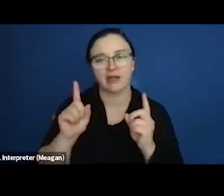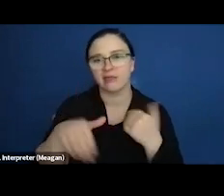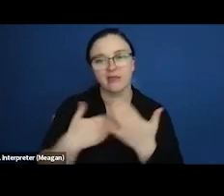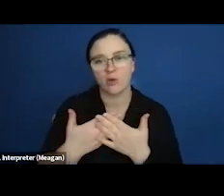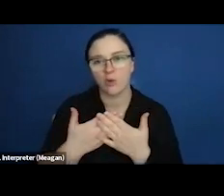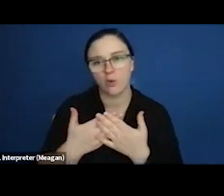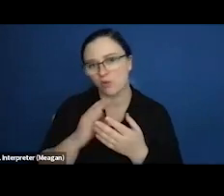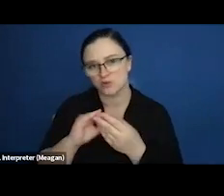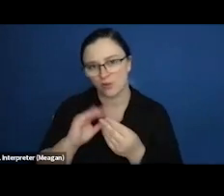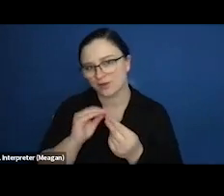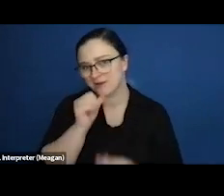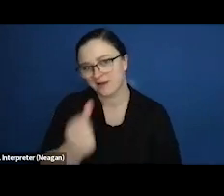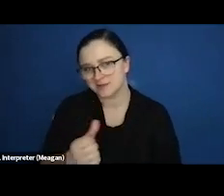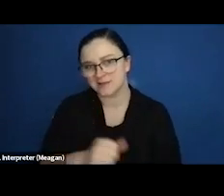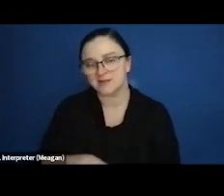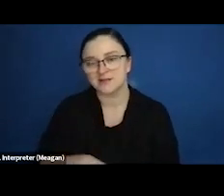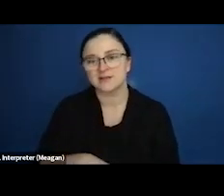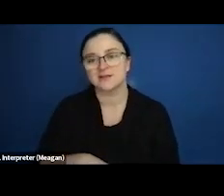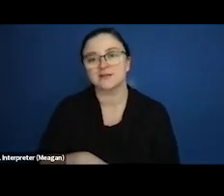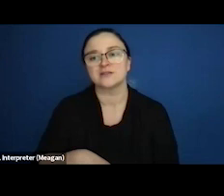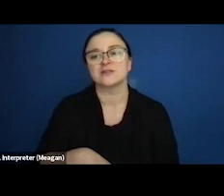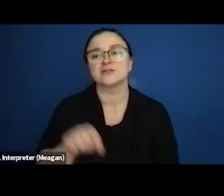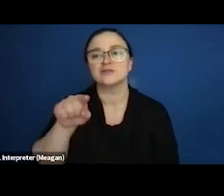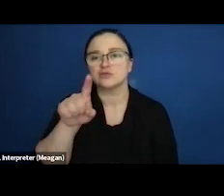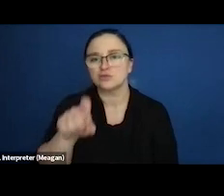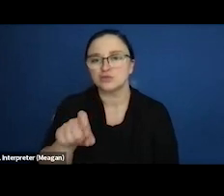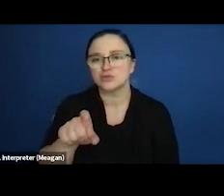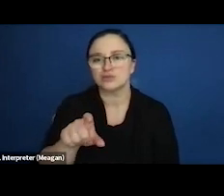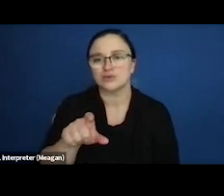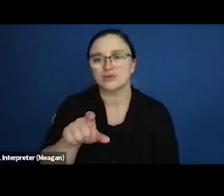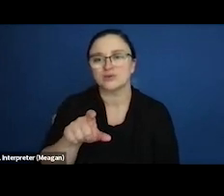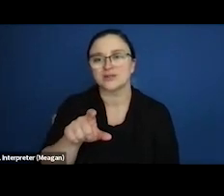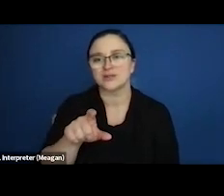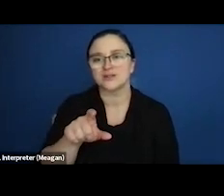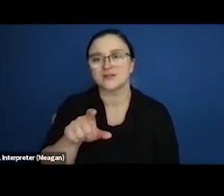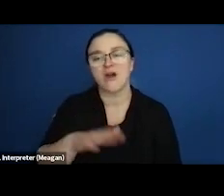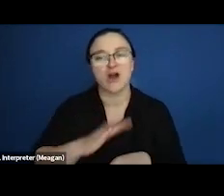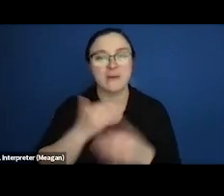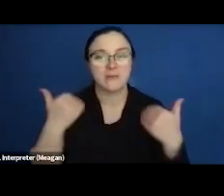You really have to be able to have... On our body, we have both a right hand and a left hand,